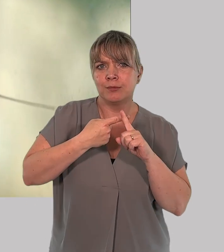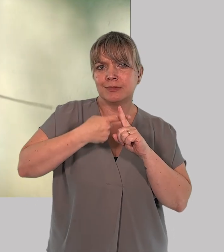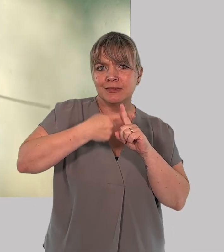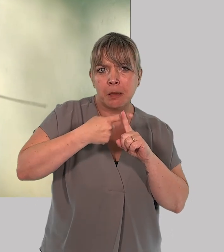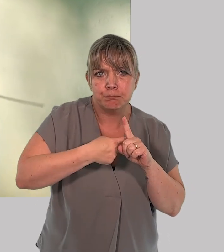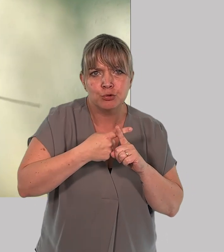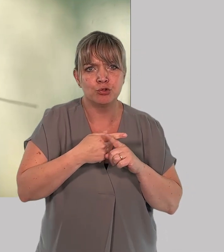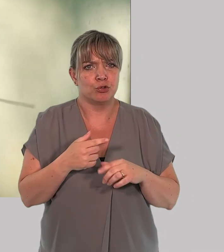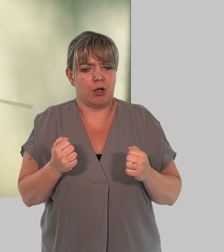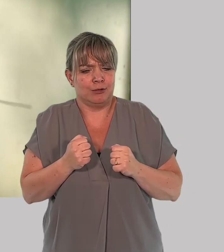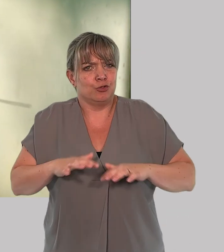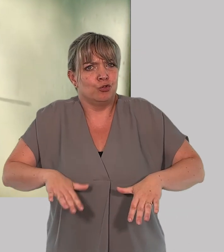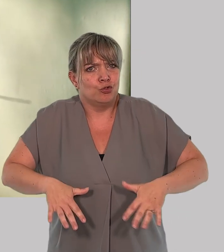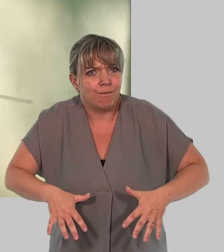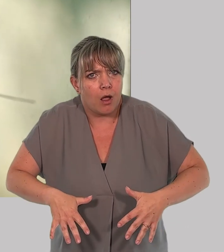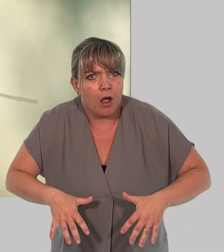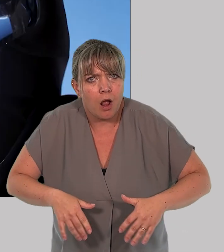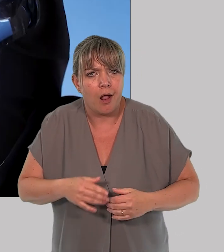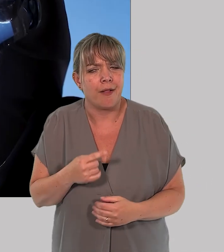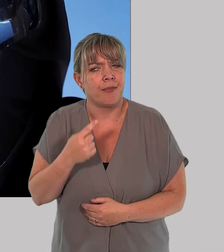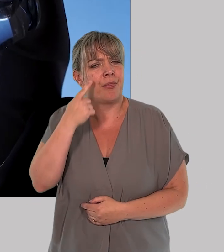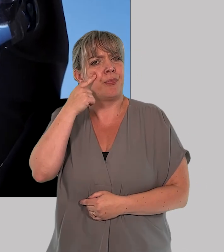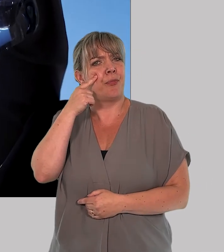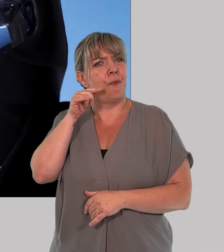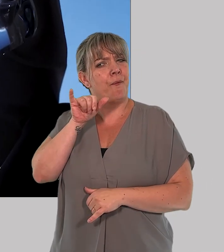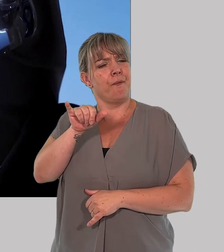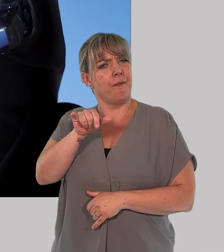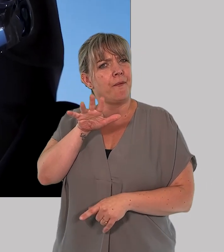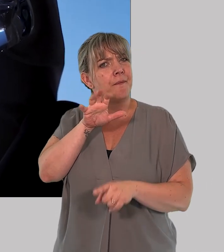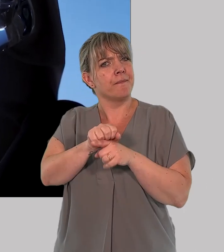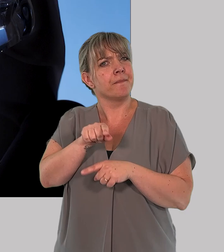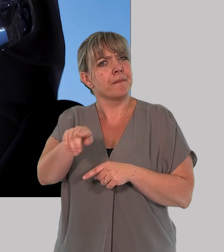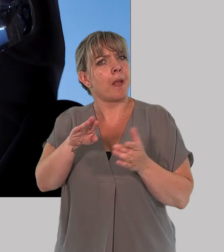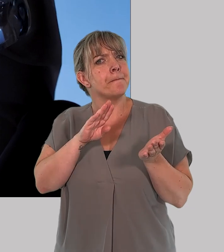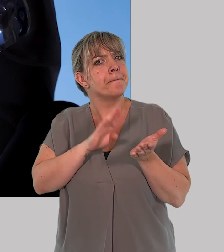I went for malaria treatment to ACT. I felt all right, but surprisingly,